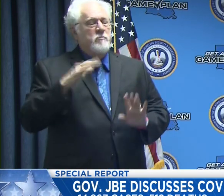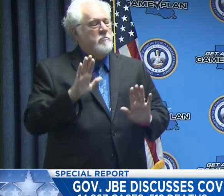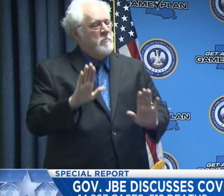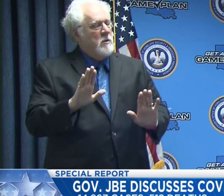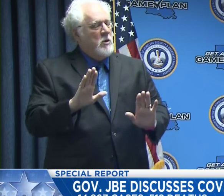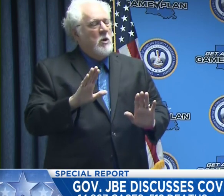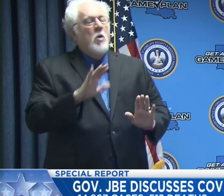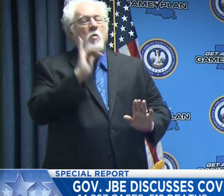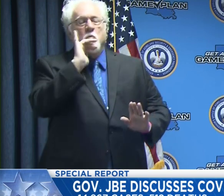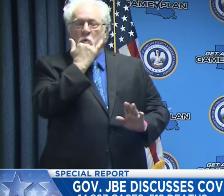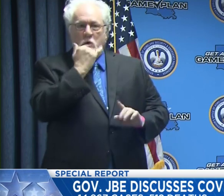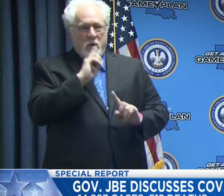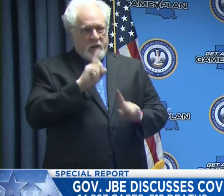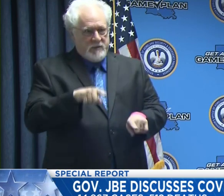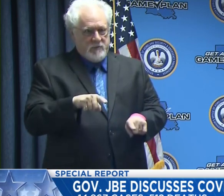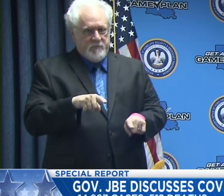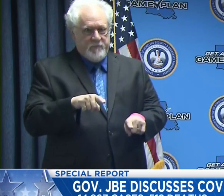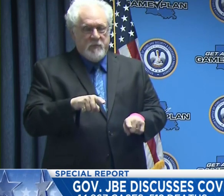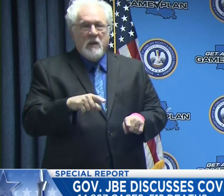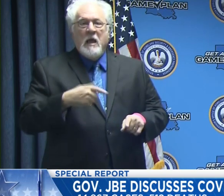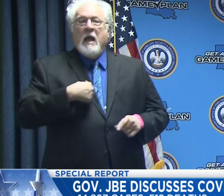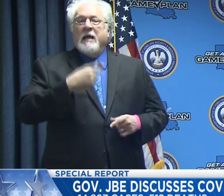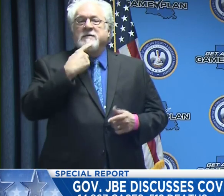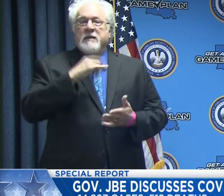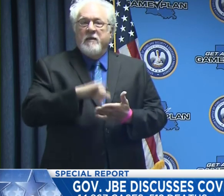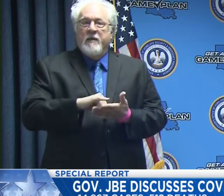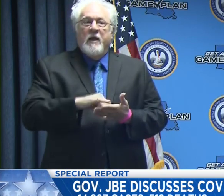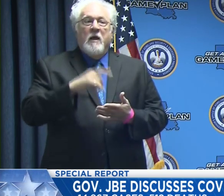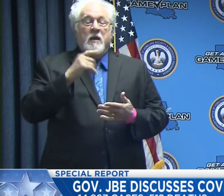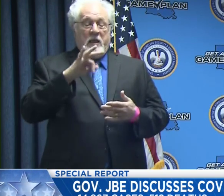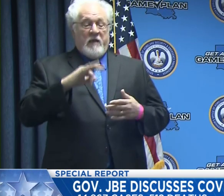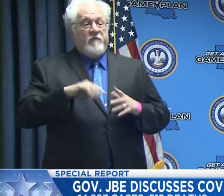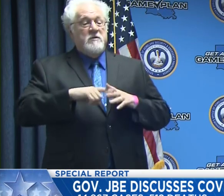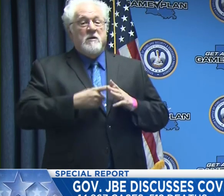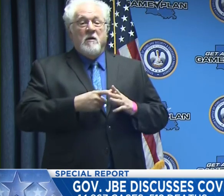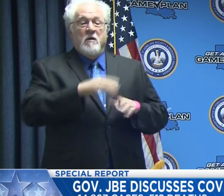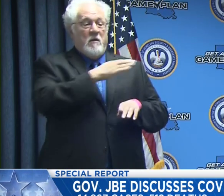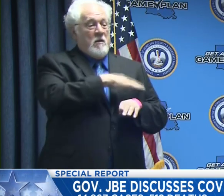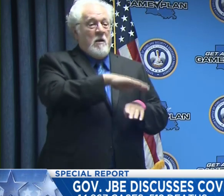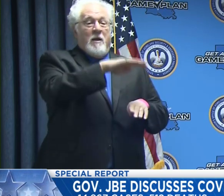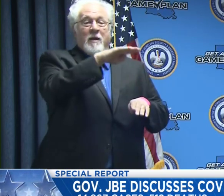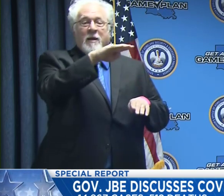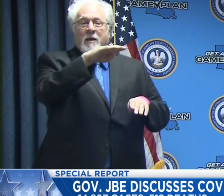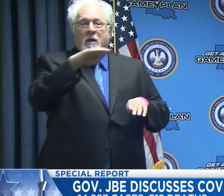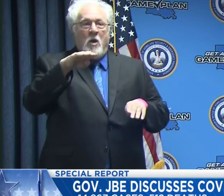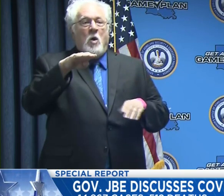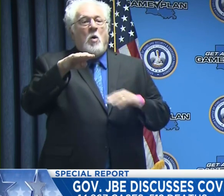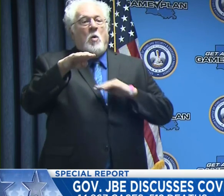CAN GO BACK TO DOING WHATEVER IT IS WE NORMALLY DO AND BEHAVING AS WE NORMALLY WOULD. THAT IS EXACTLY THE WRONG ANSWER.